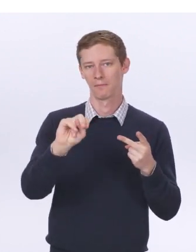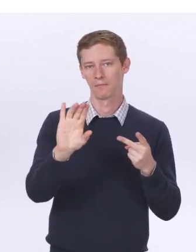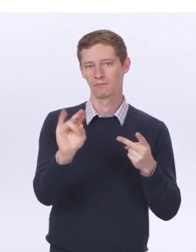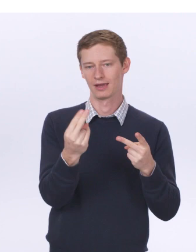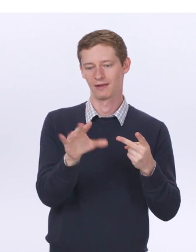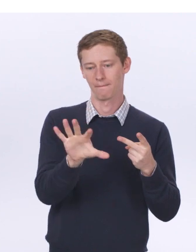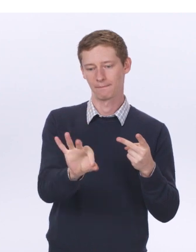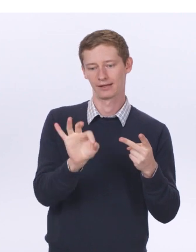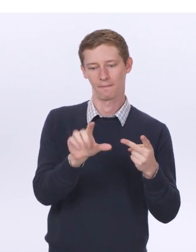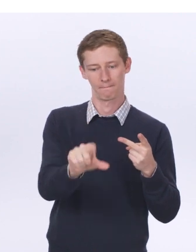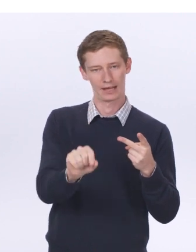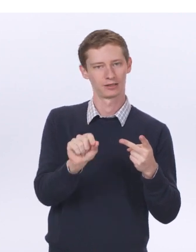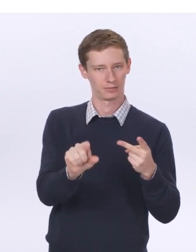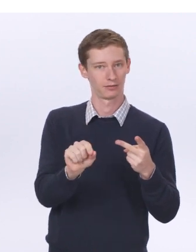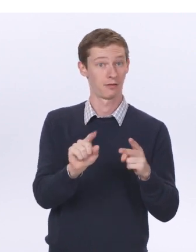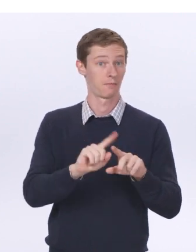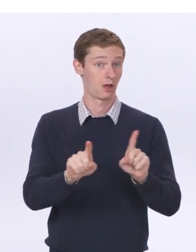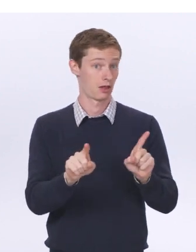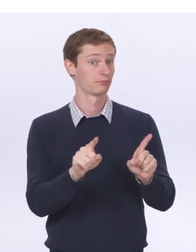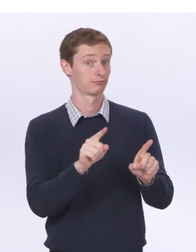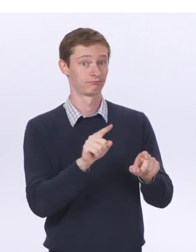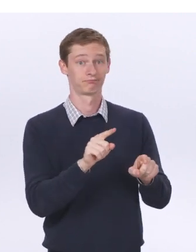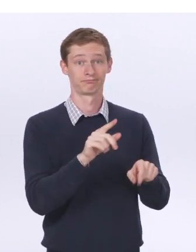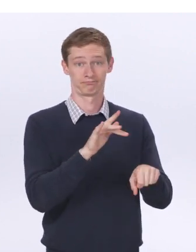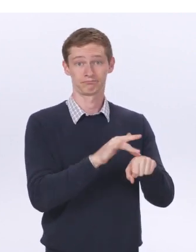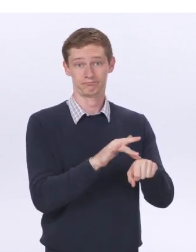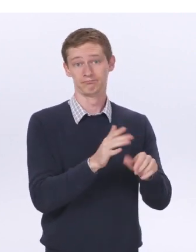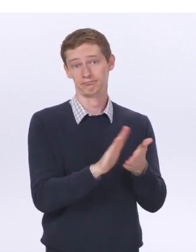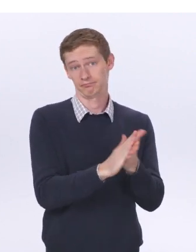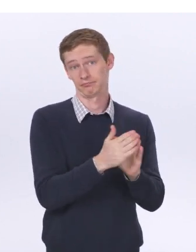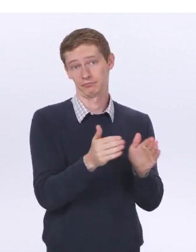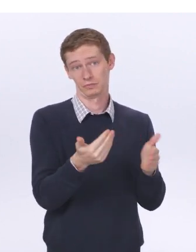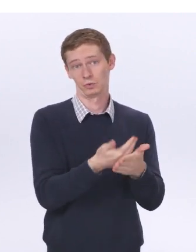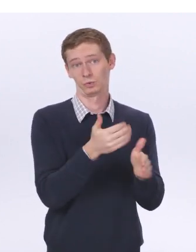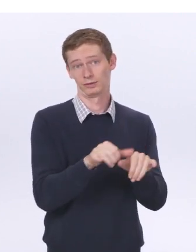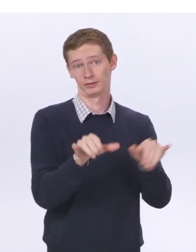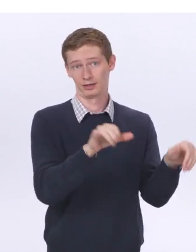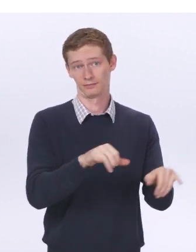ISDK offers direct touch support out of the box and it’s easy to wire up new